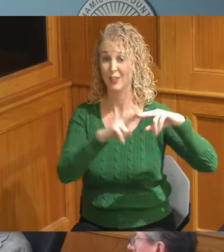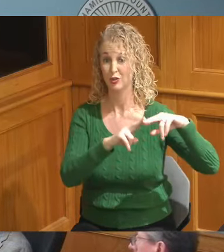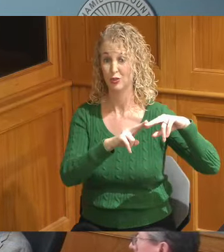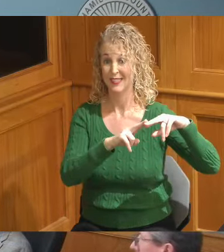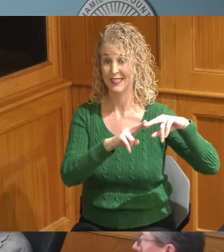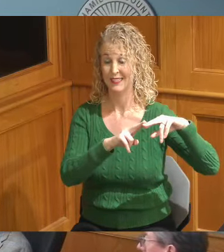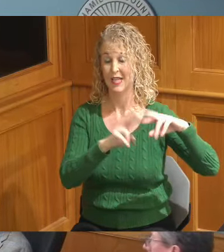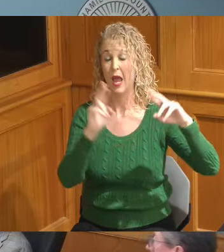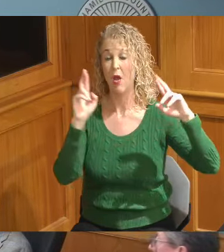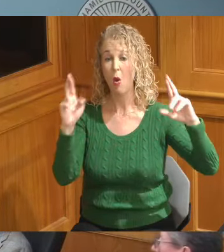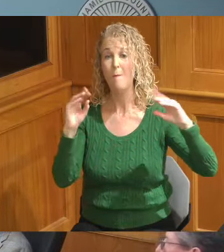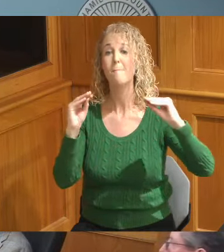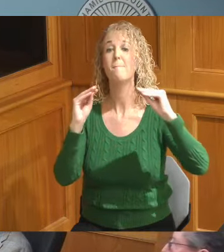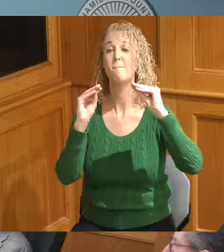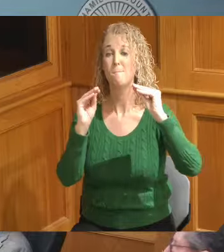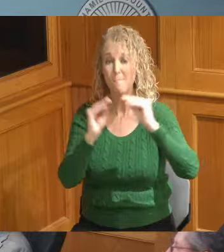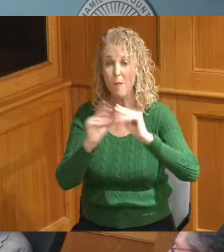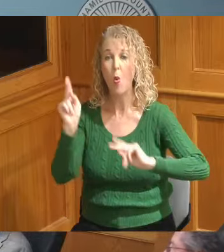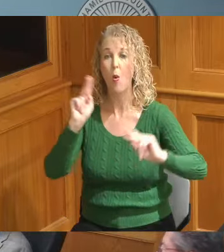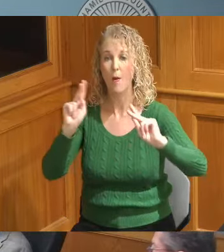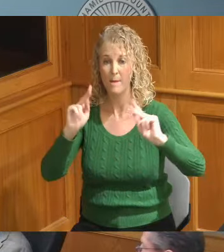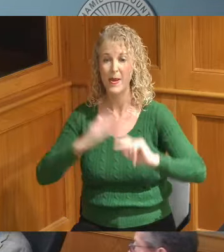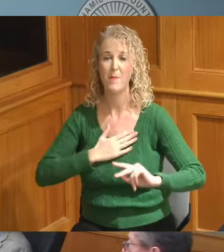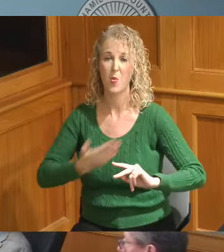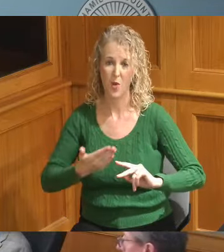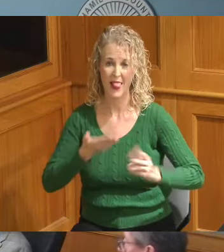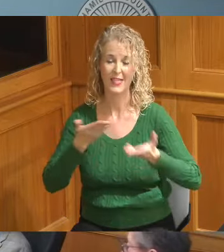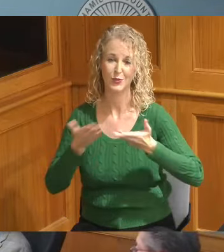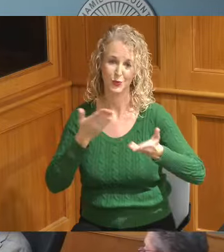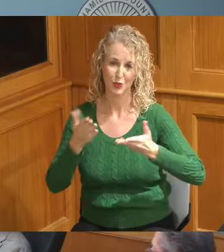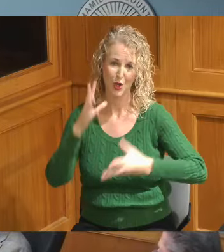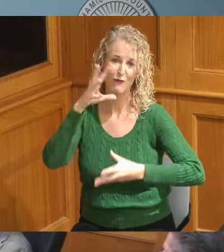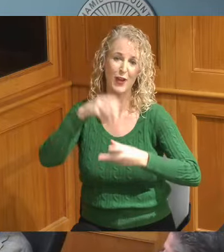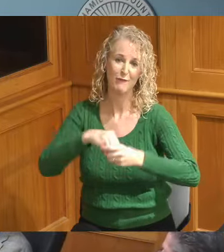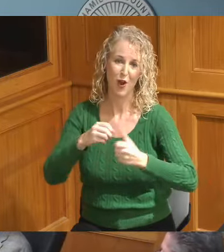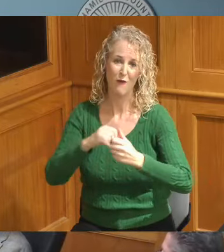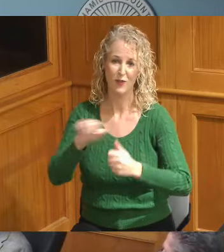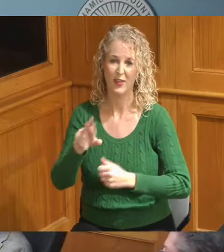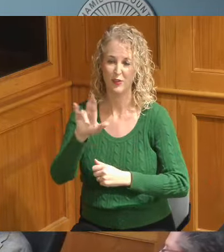hopefully that will encourage people to do their civic duty and participate on juries. Actually,